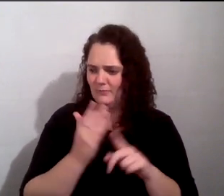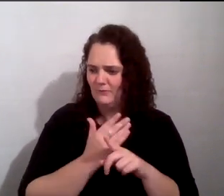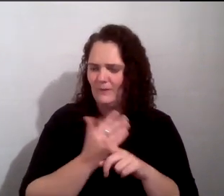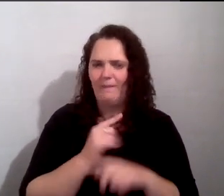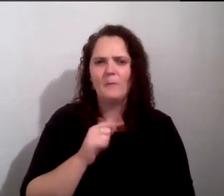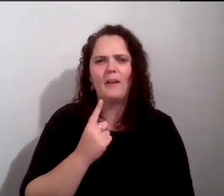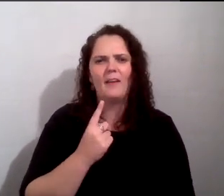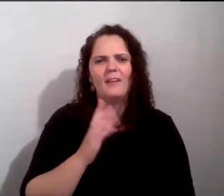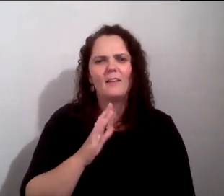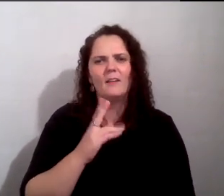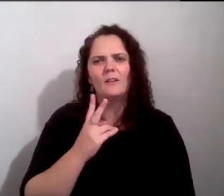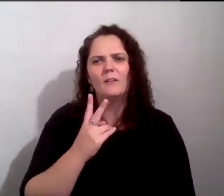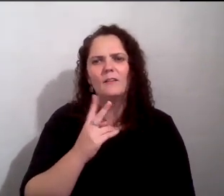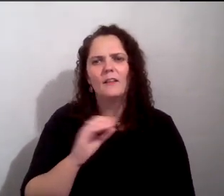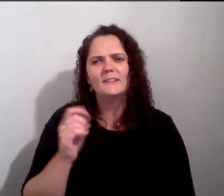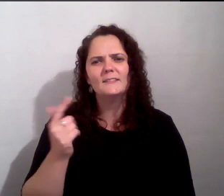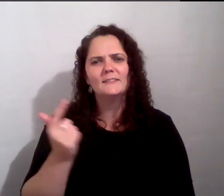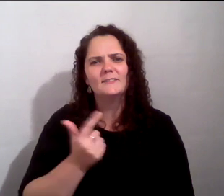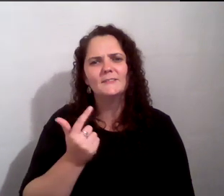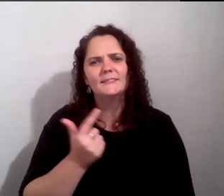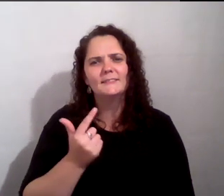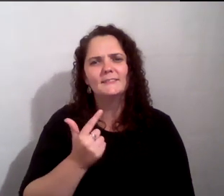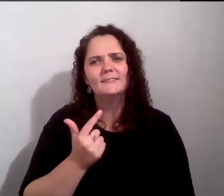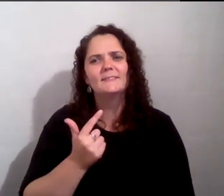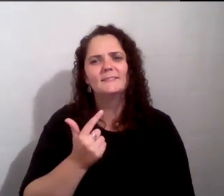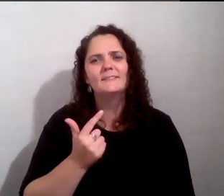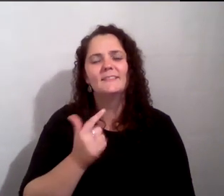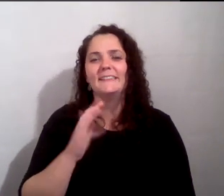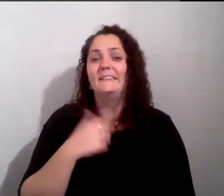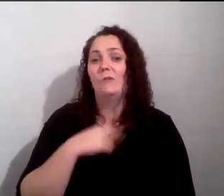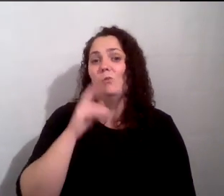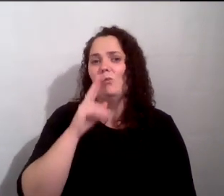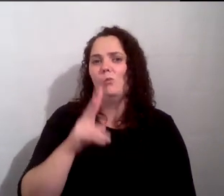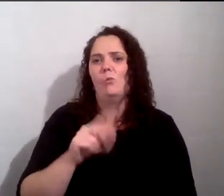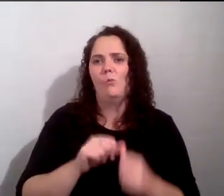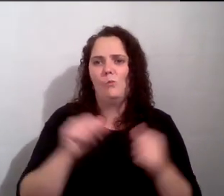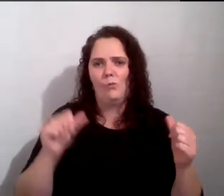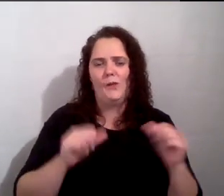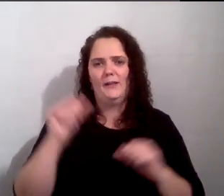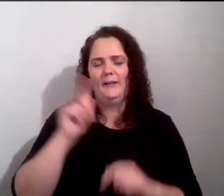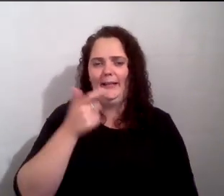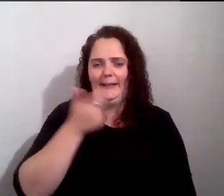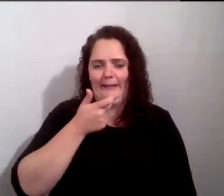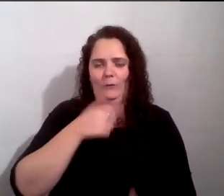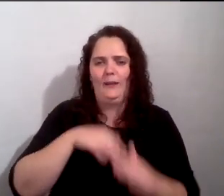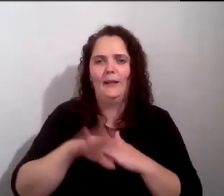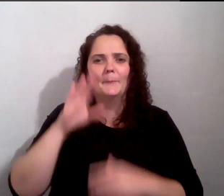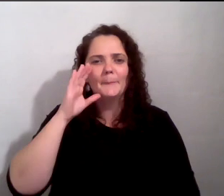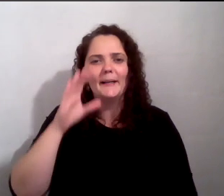that must have been the one before that, before then, 2017. Yeah and I’d seen that great painting of